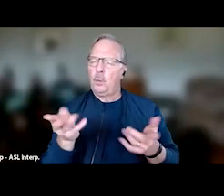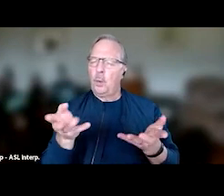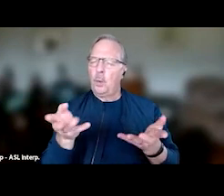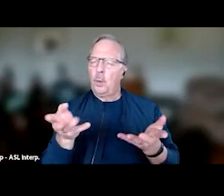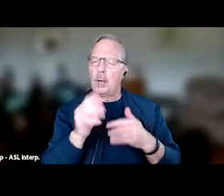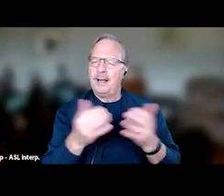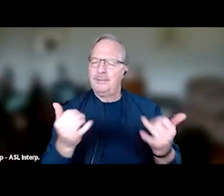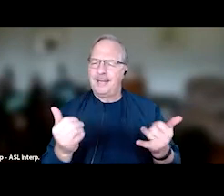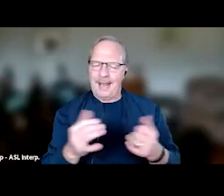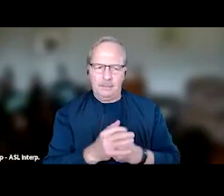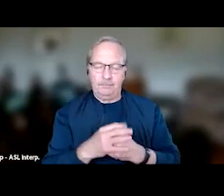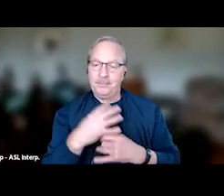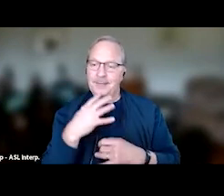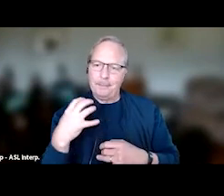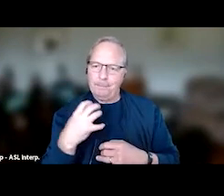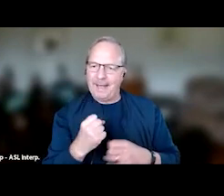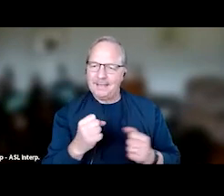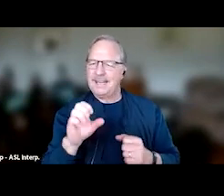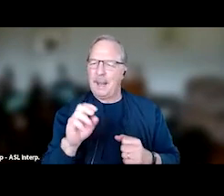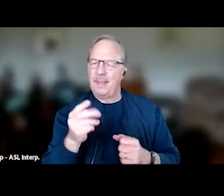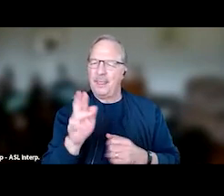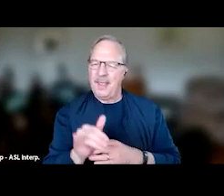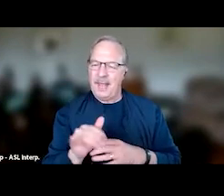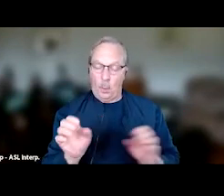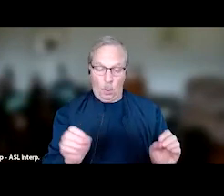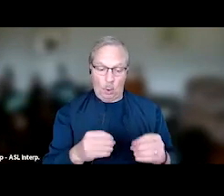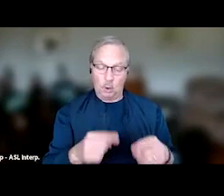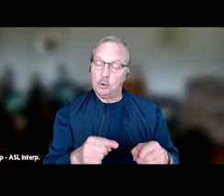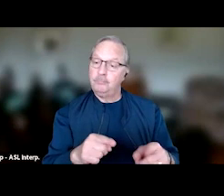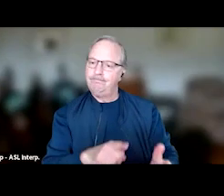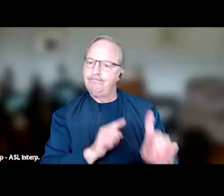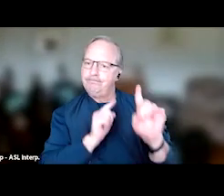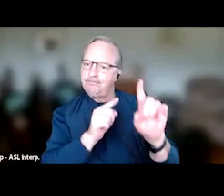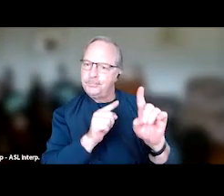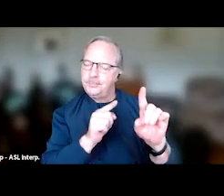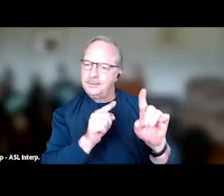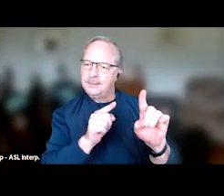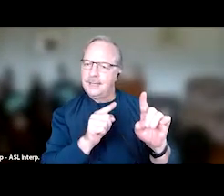Compassion and empathy. Organizations should strive to create a safe space